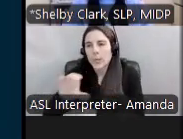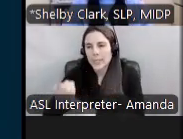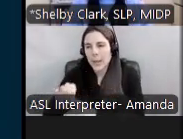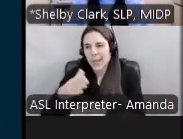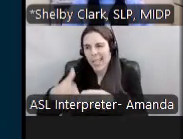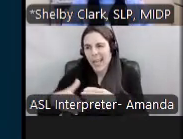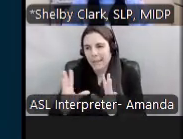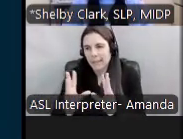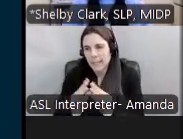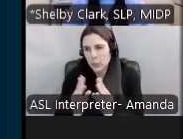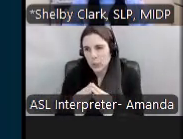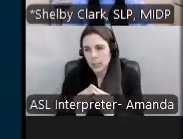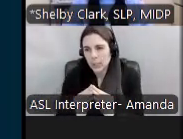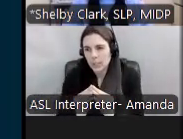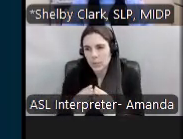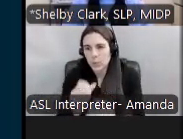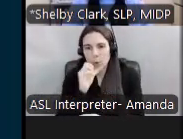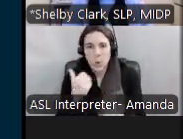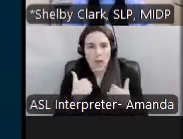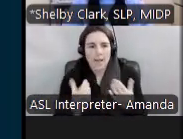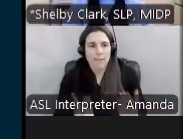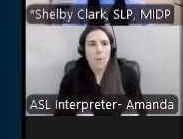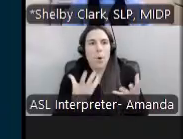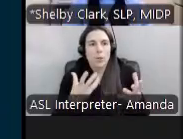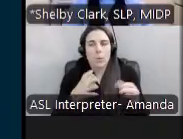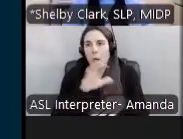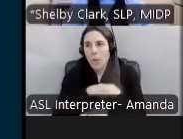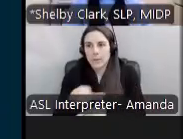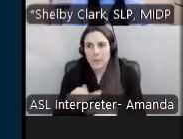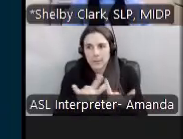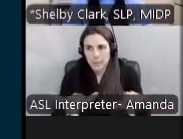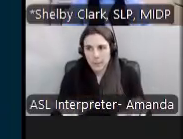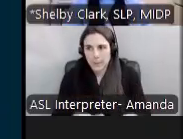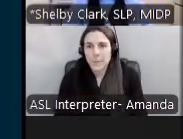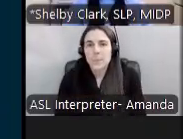multiple closed captions. We are recording that this session.